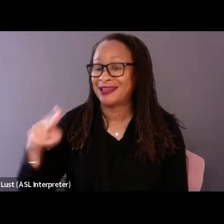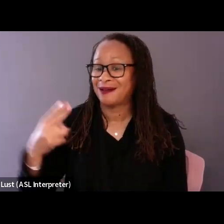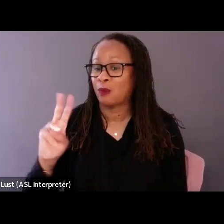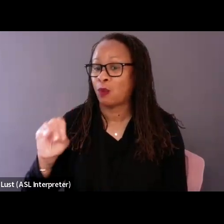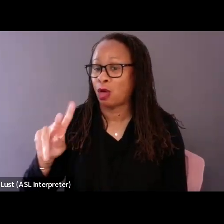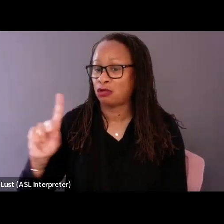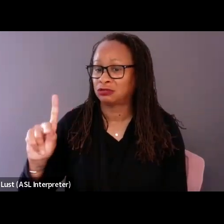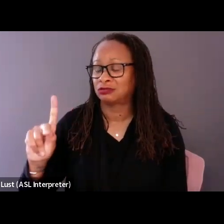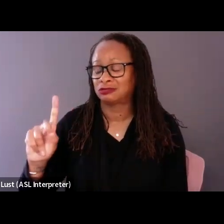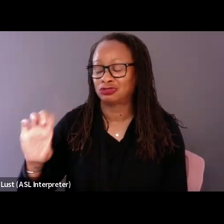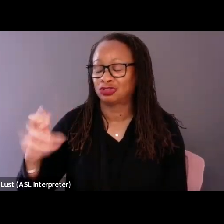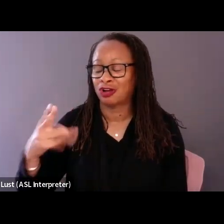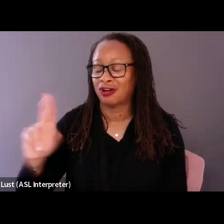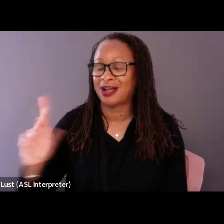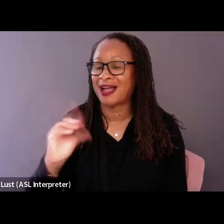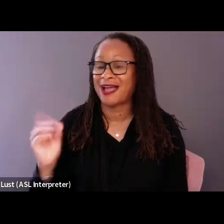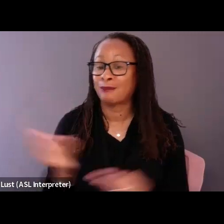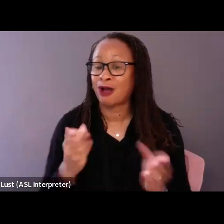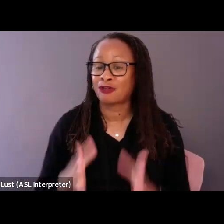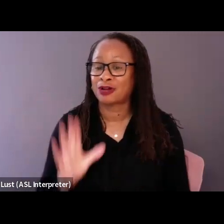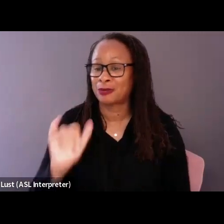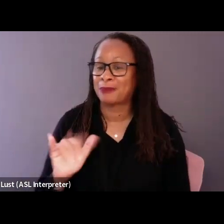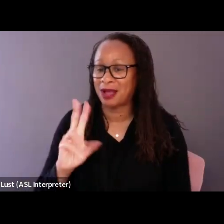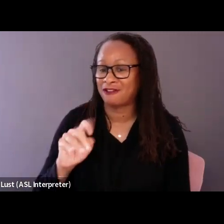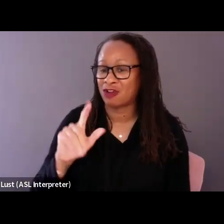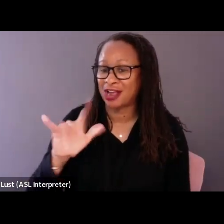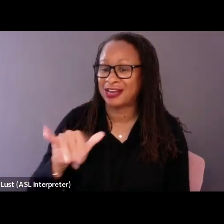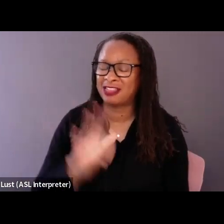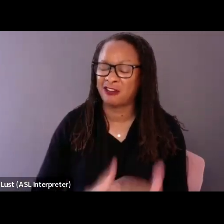and moderated by Variety's feature editor, Jenelle Riley,